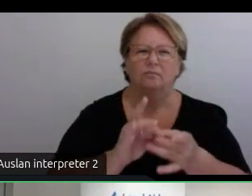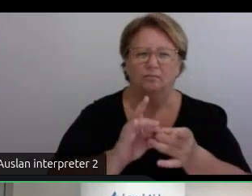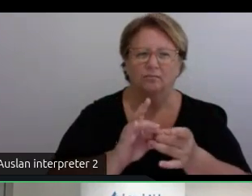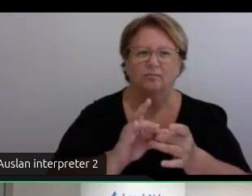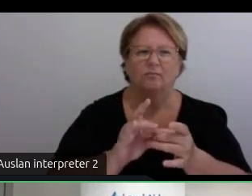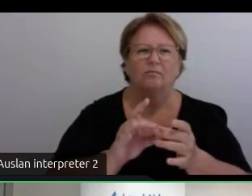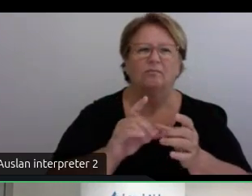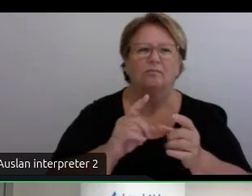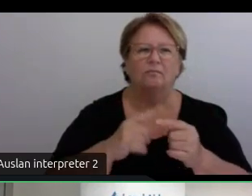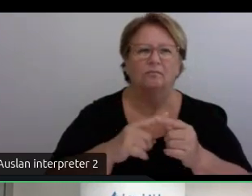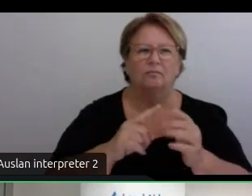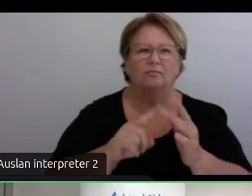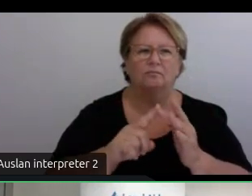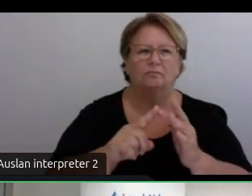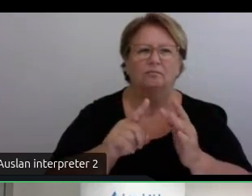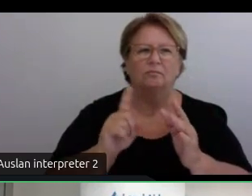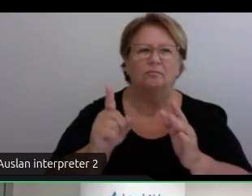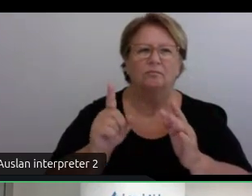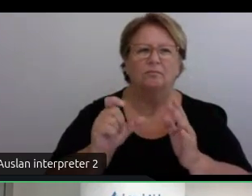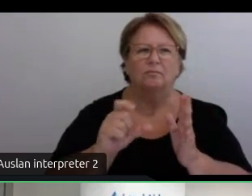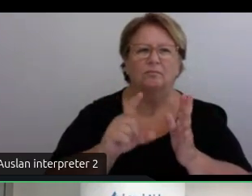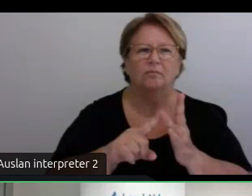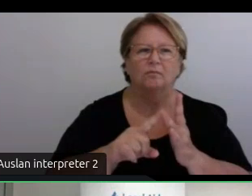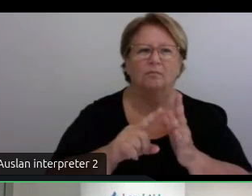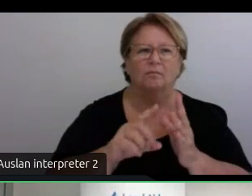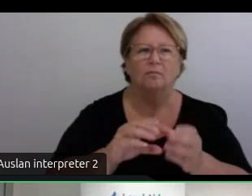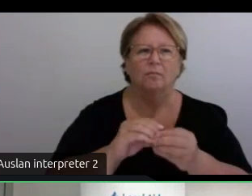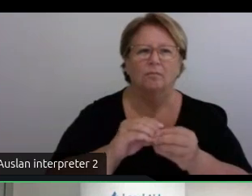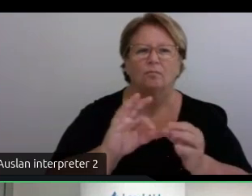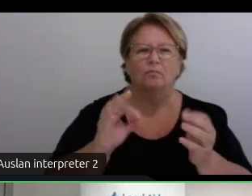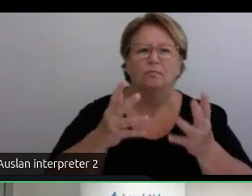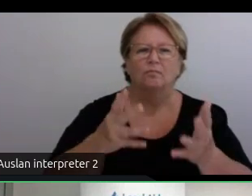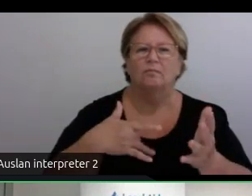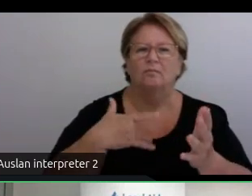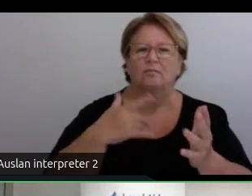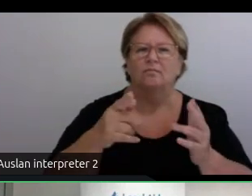There's a co-owner. There's a co-insured, but the co-owner co-insured is not allowed to live in the